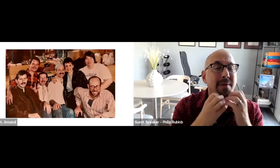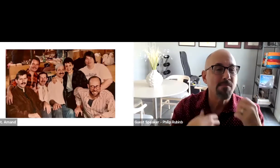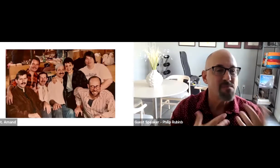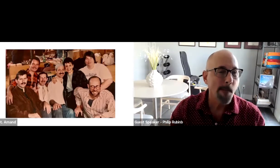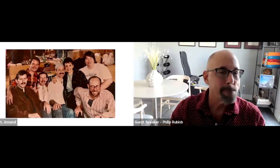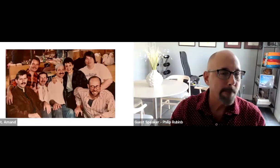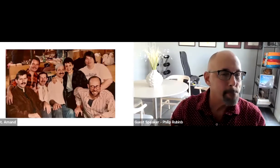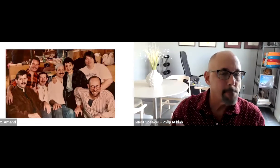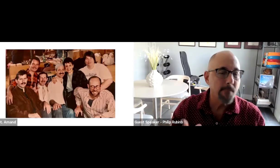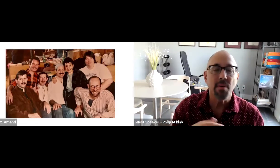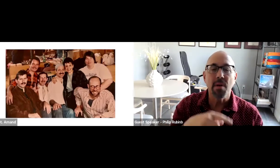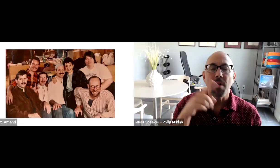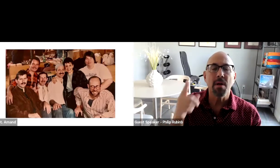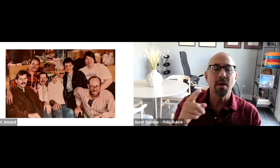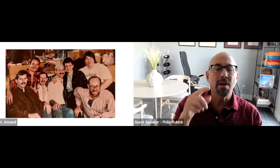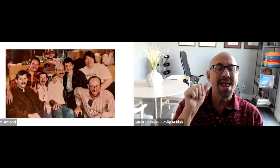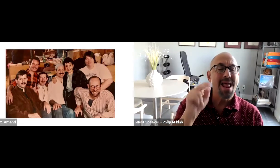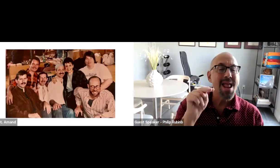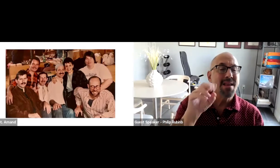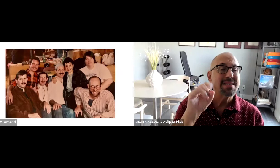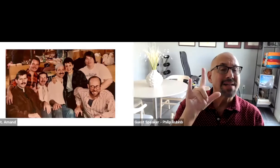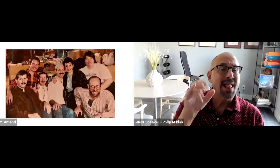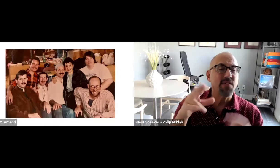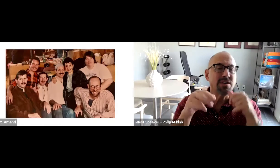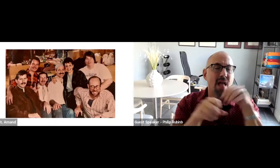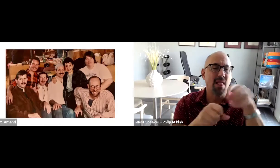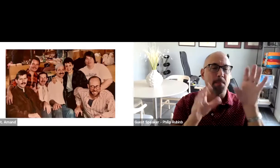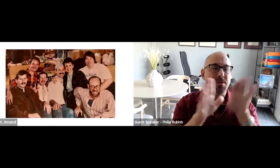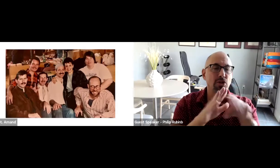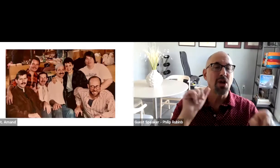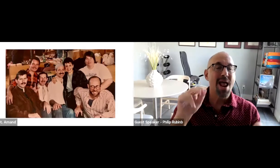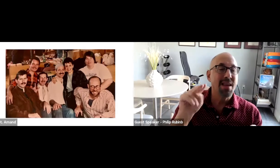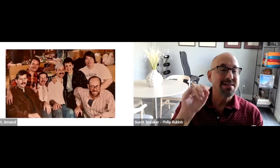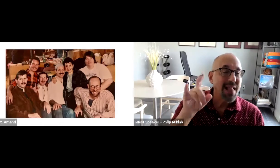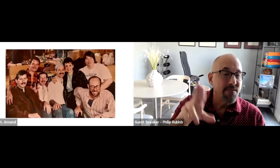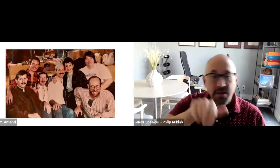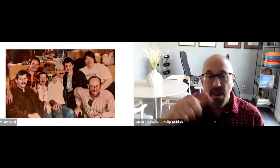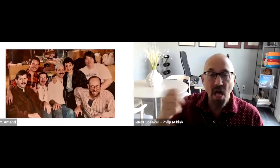Mary Beth Miller, and that's me on the bottom with the beard and the glasses.